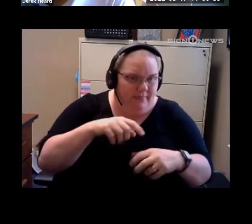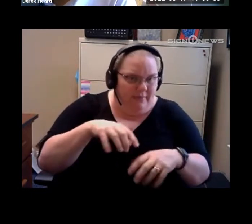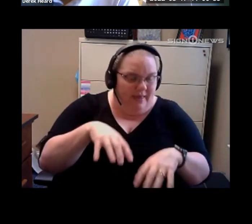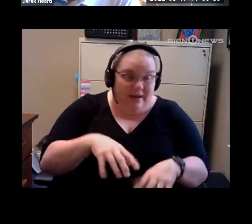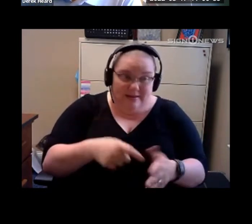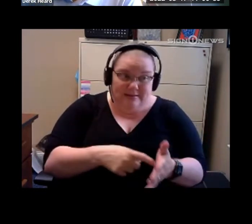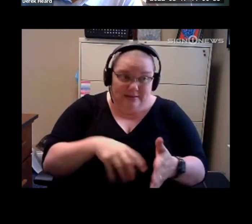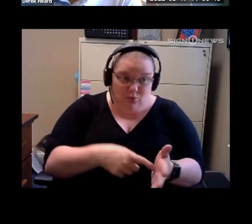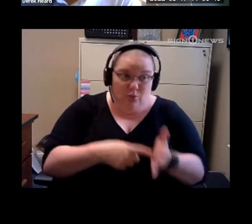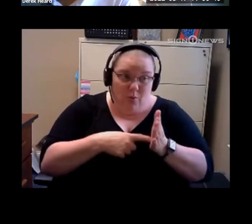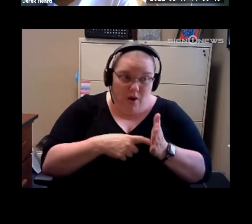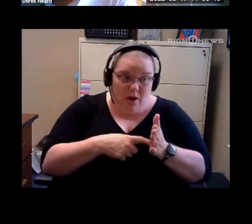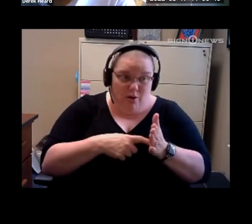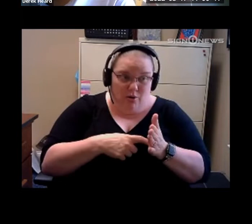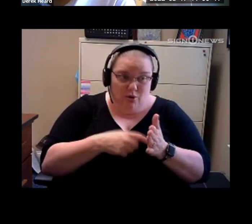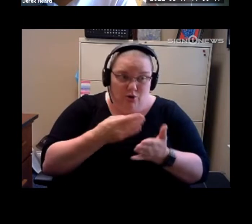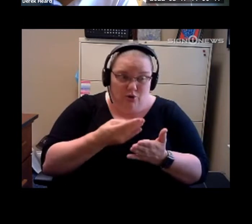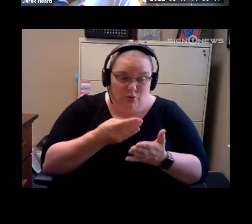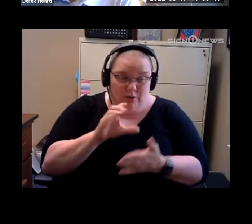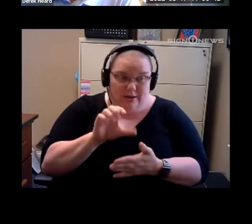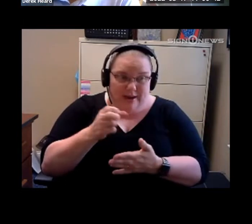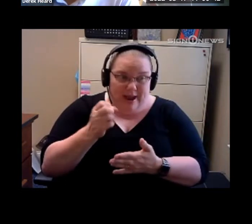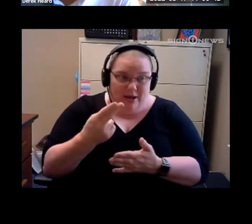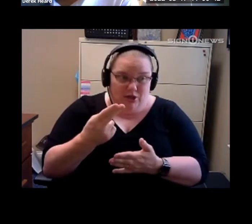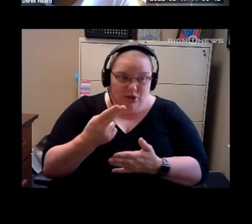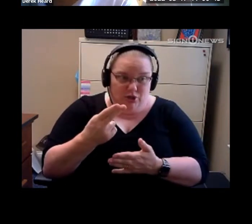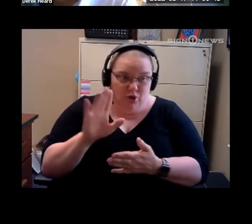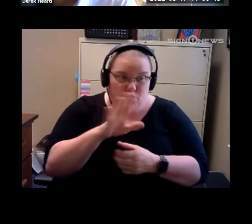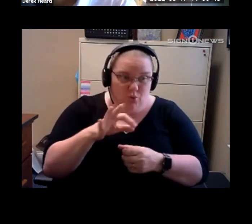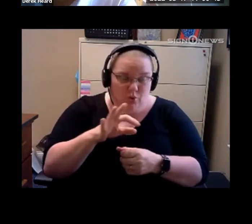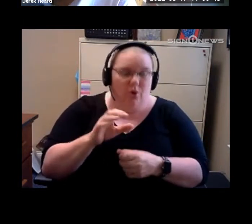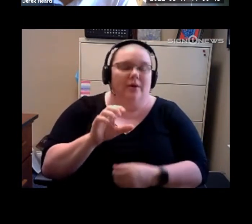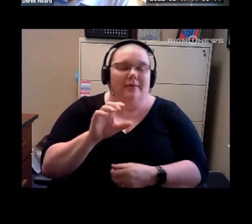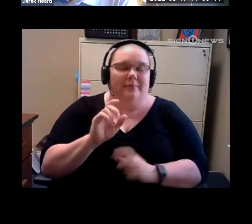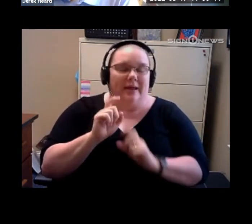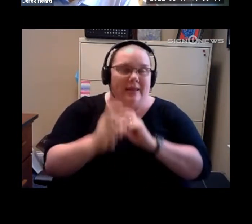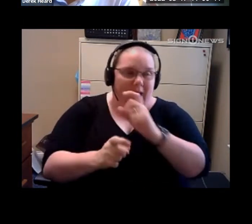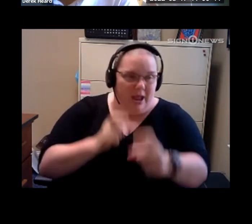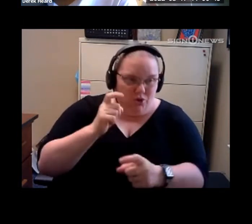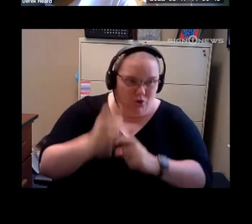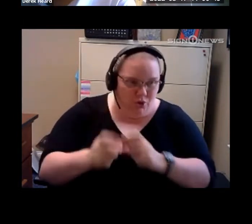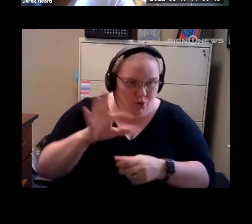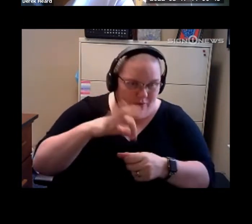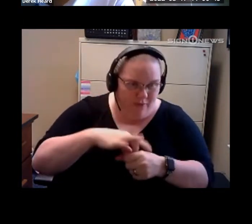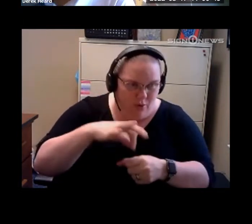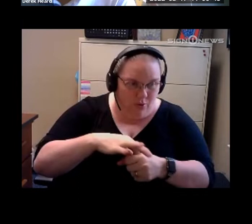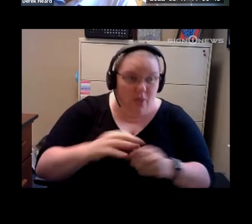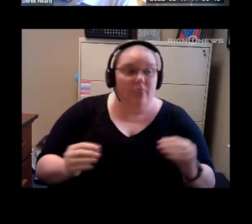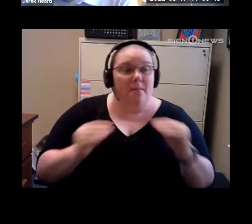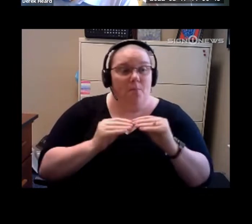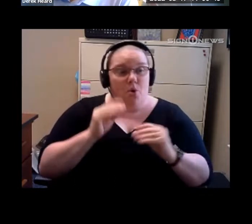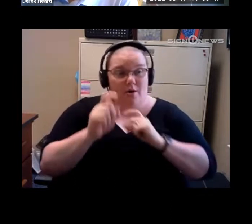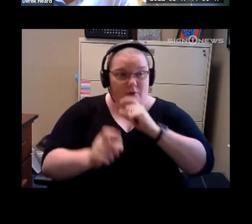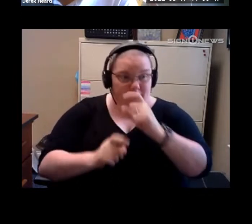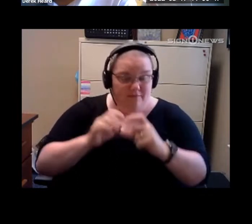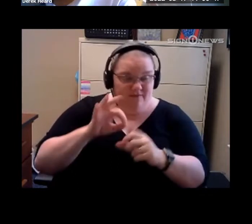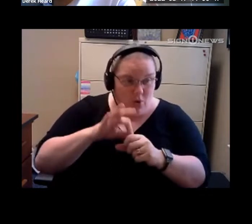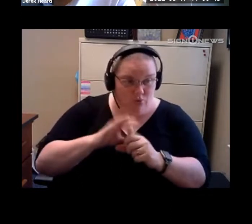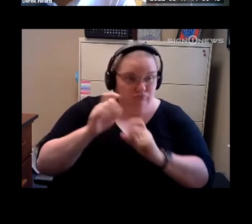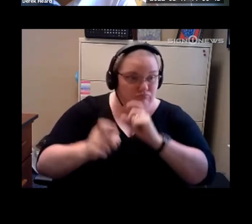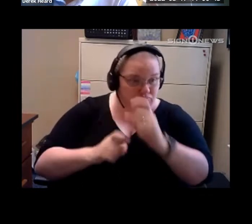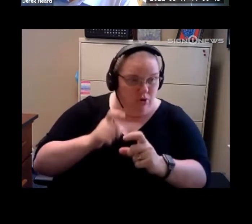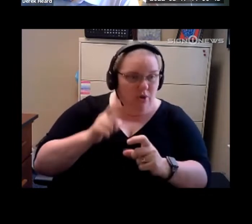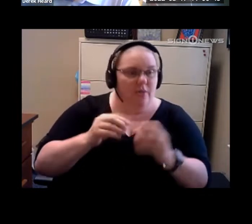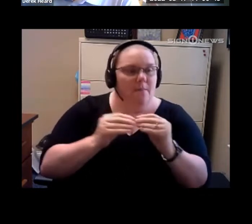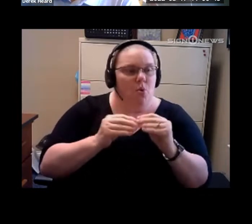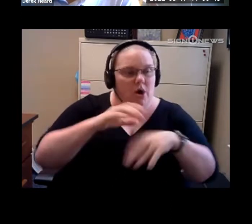to cash your vote so the more you vote the more comfortable you are doing it